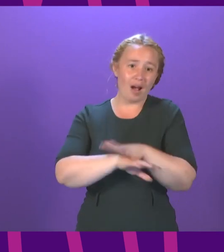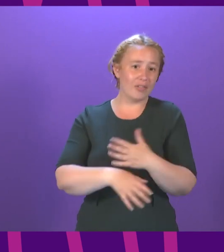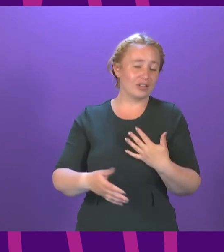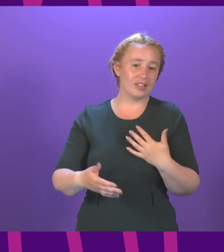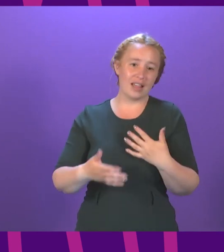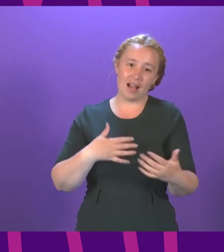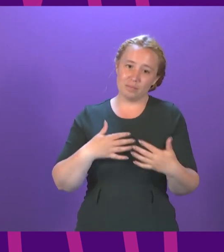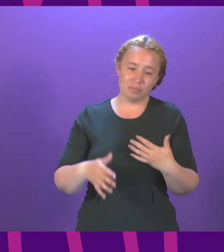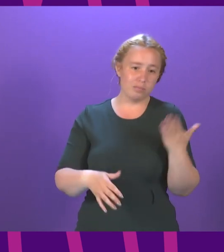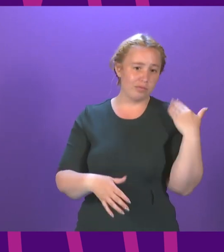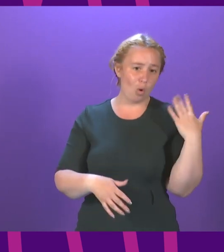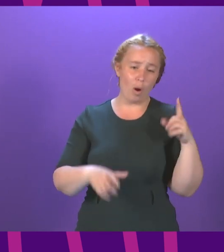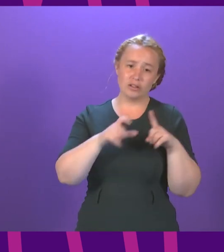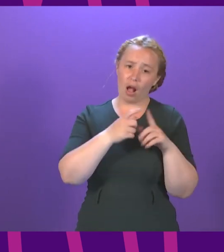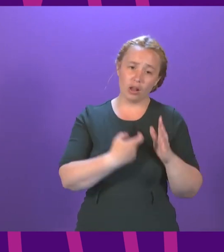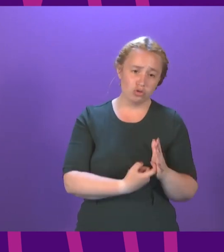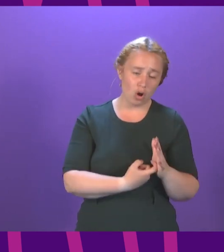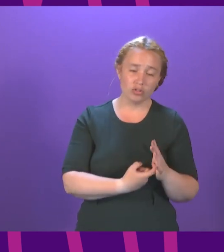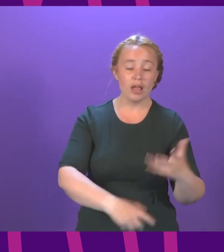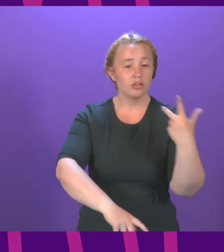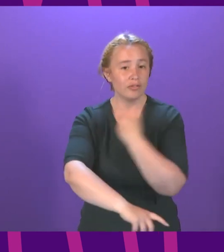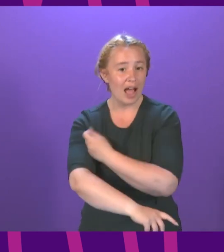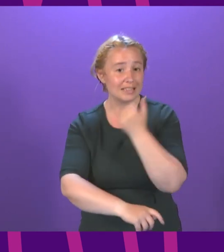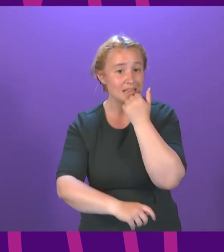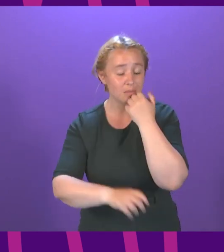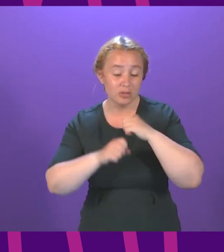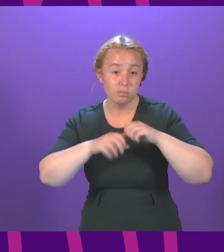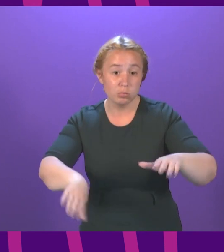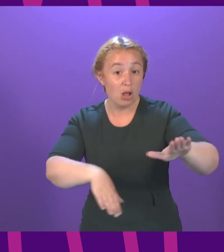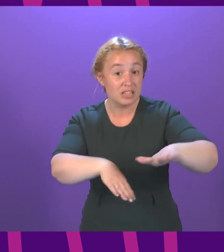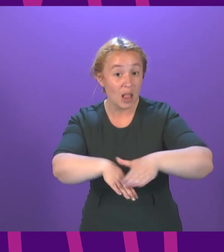Douglas Ross. Vaccine roll-out is not slowing because, somehow, we are not managing to do